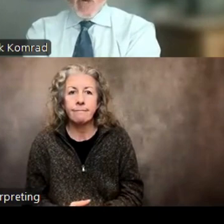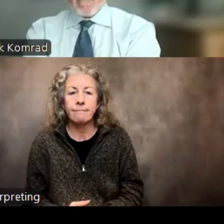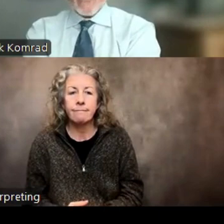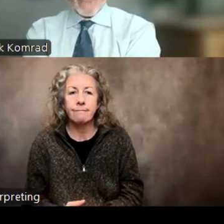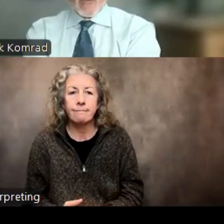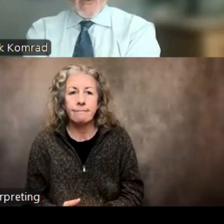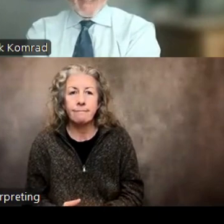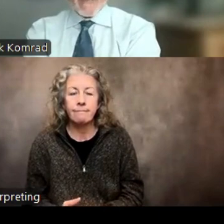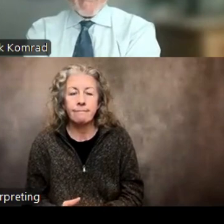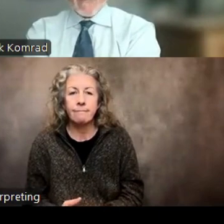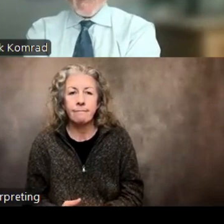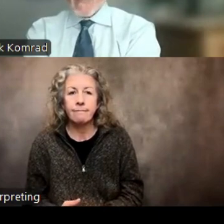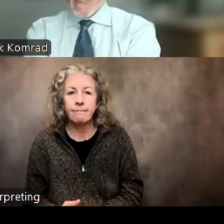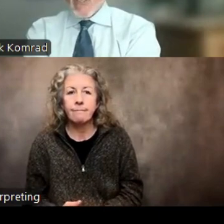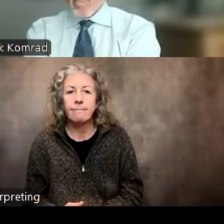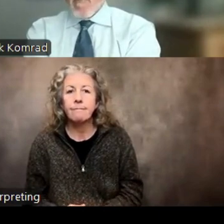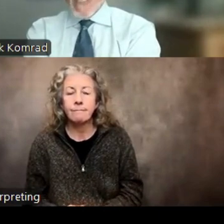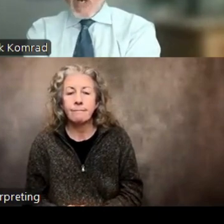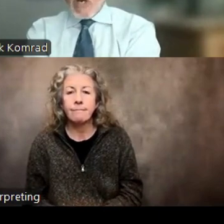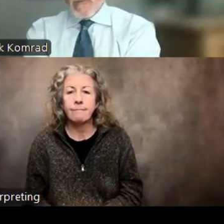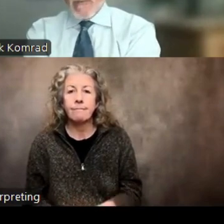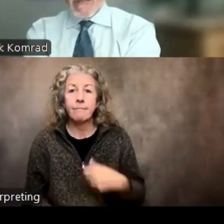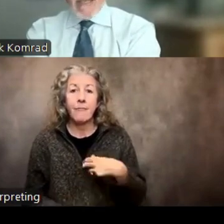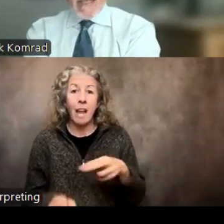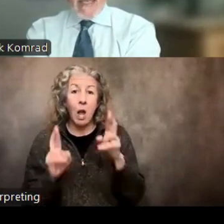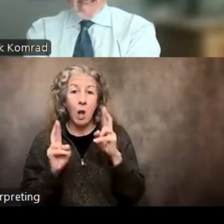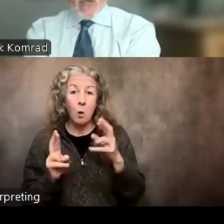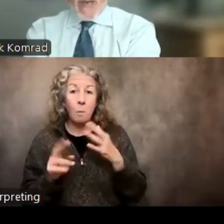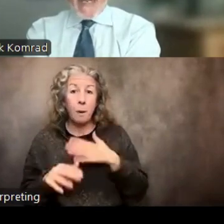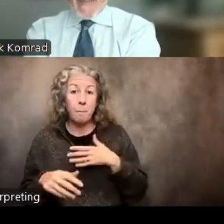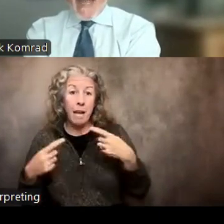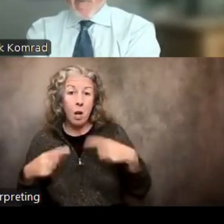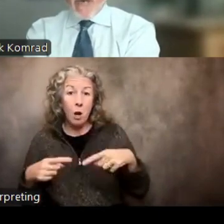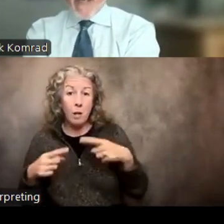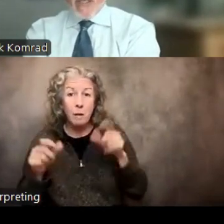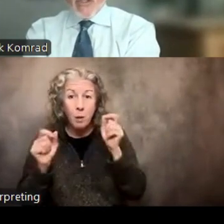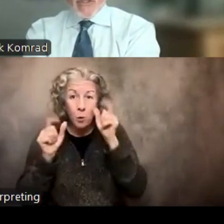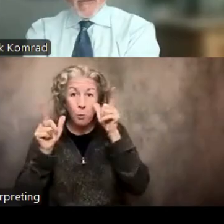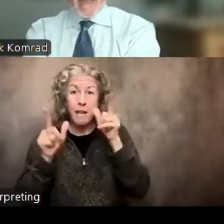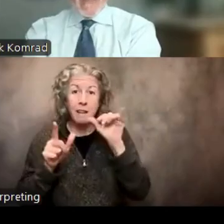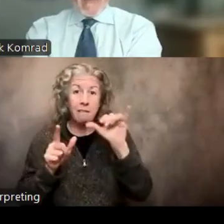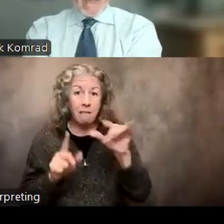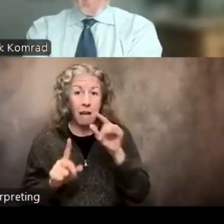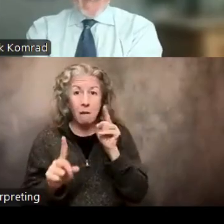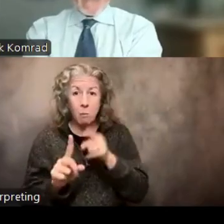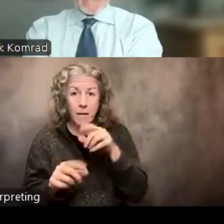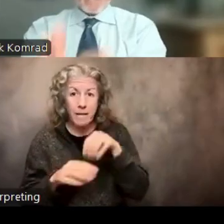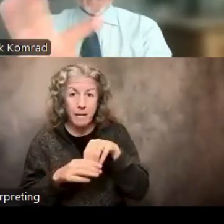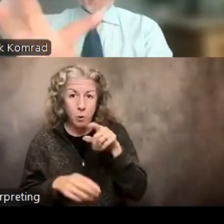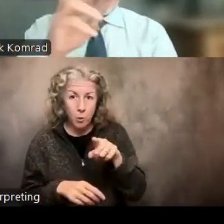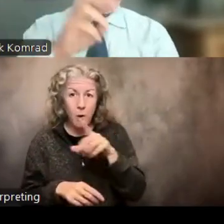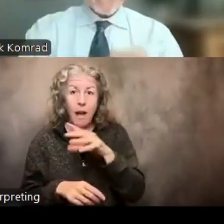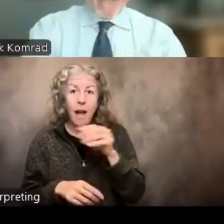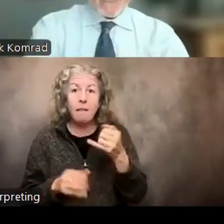hope to reawaken them, and I hope my argument has awakened that point in you. And finally, with regard to the Patient